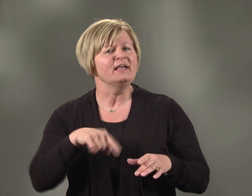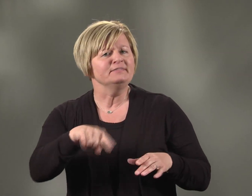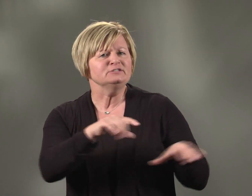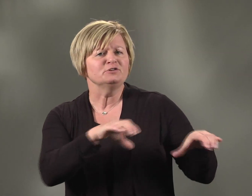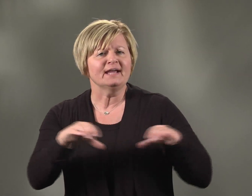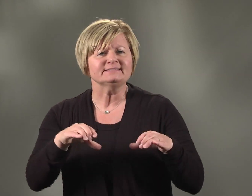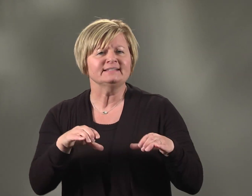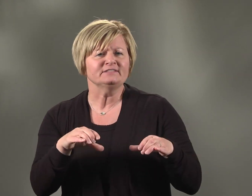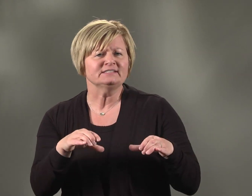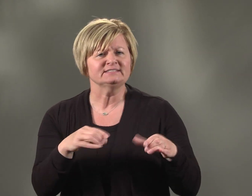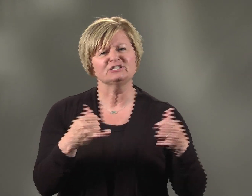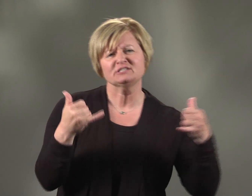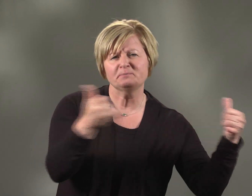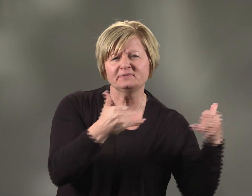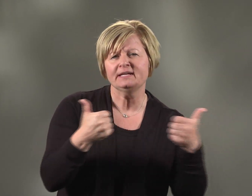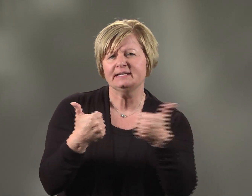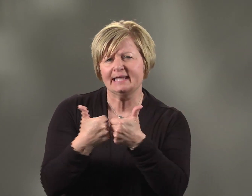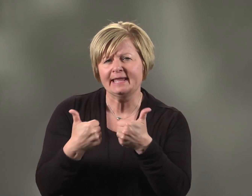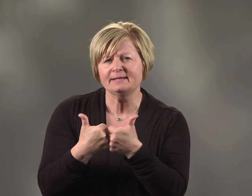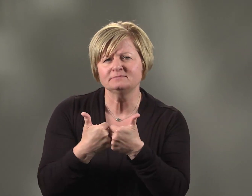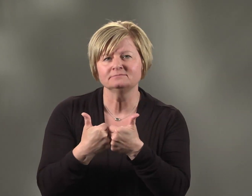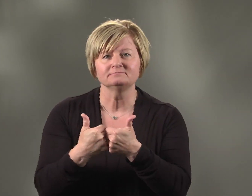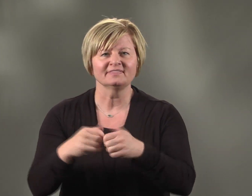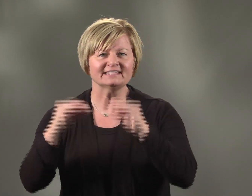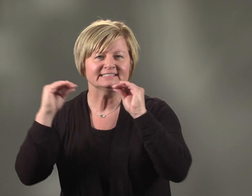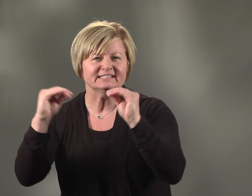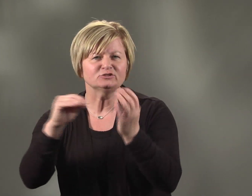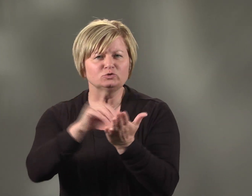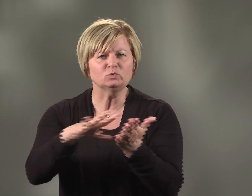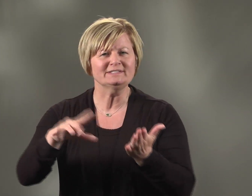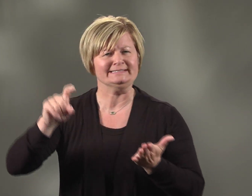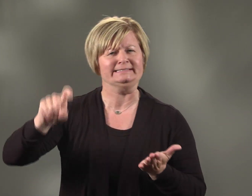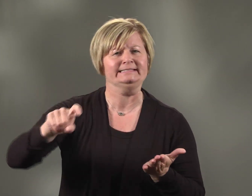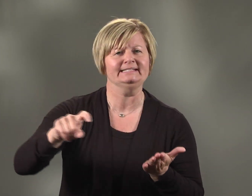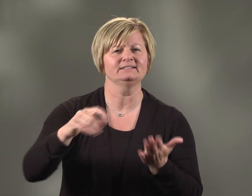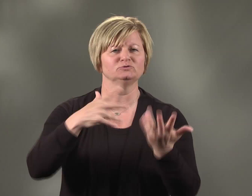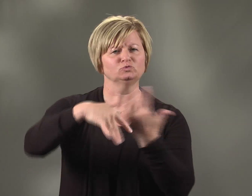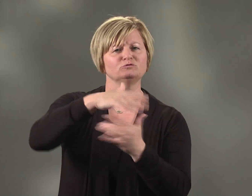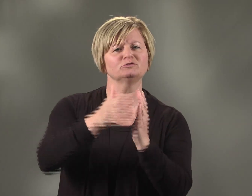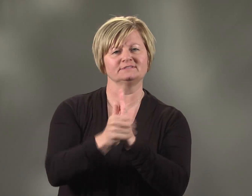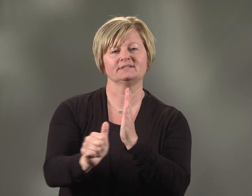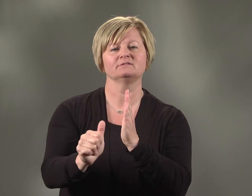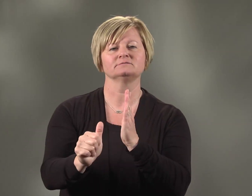These are activities, such as playing games, that teach students needed social skills.